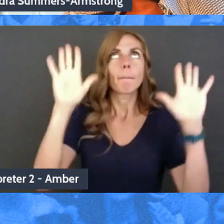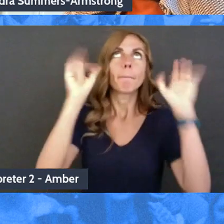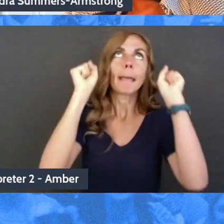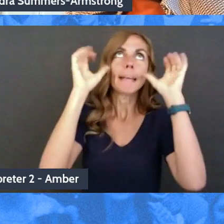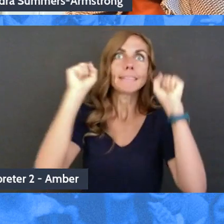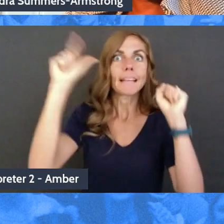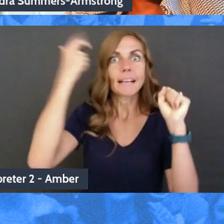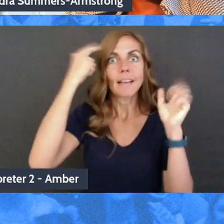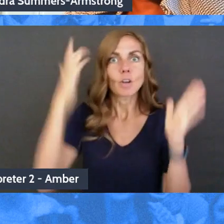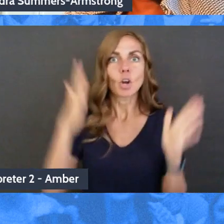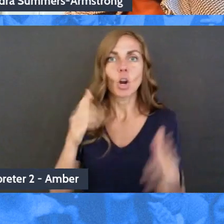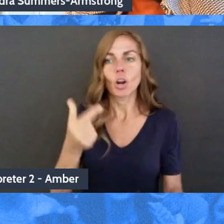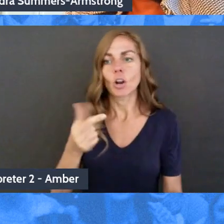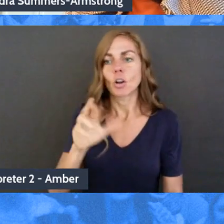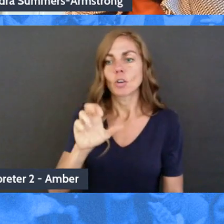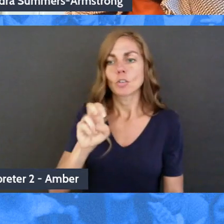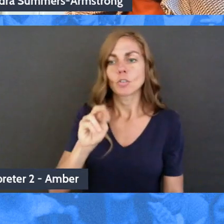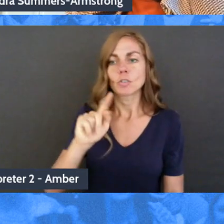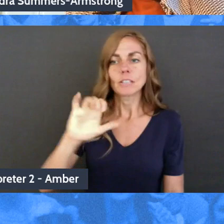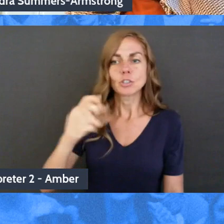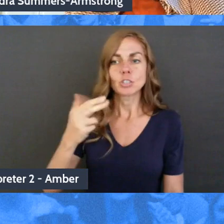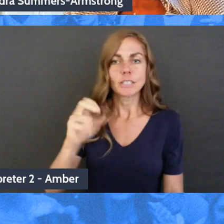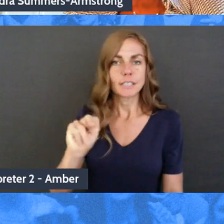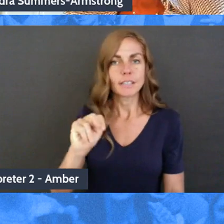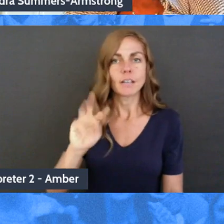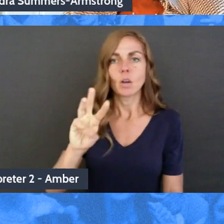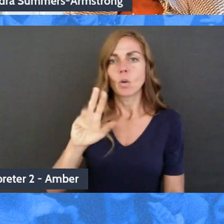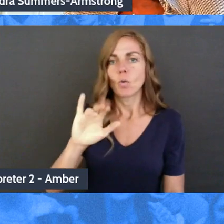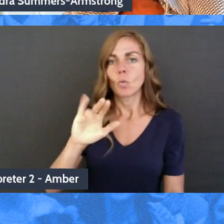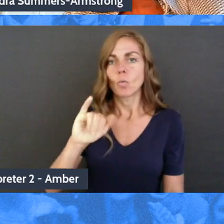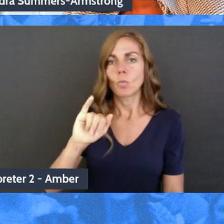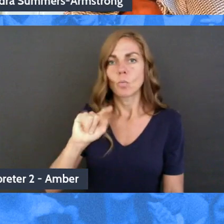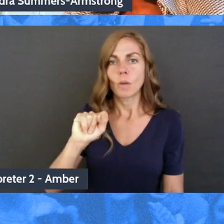who is unafraid to veto these bills